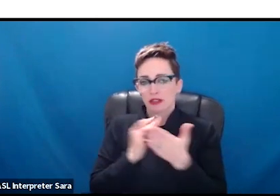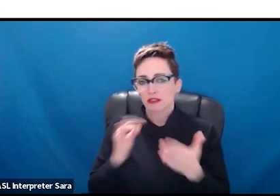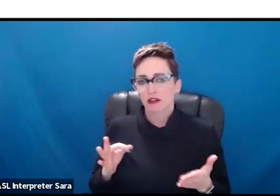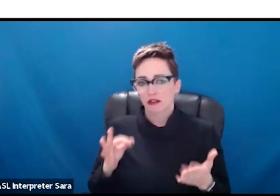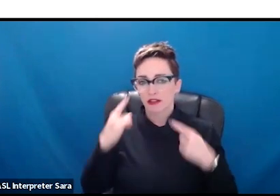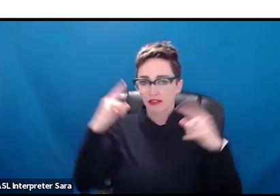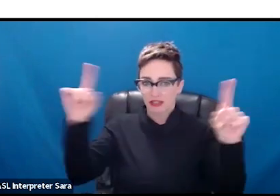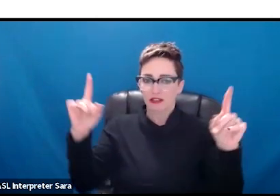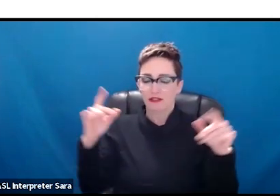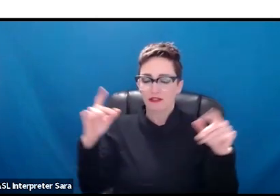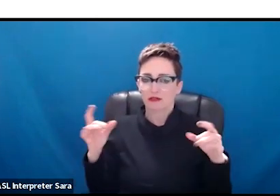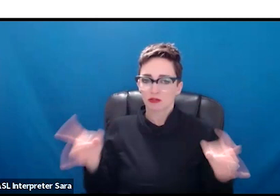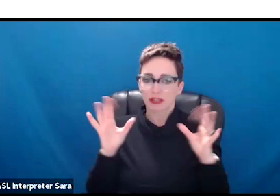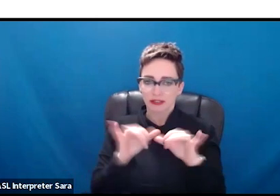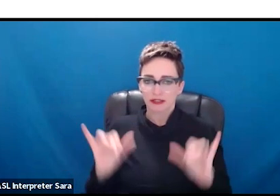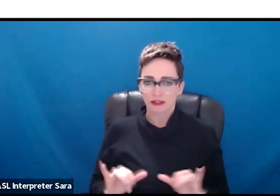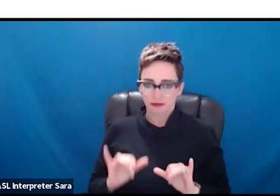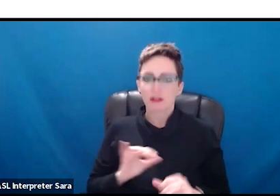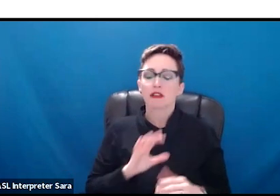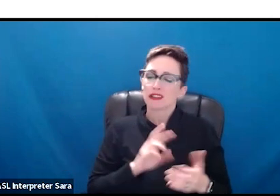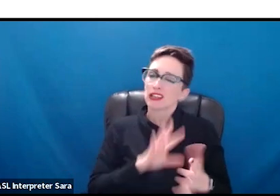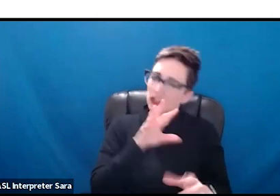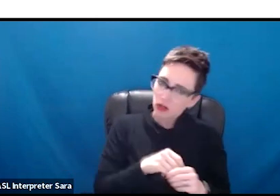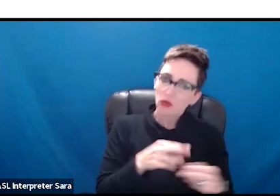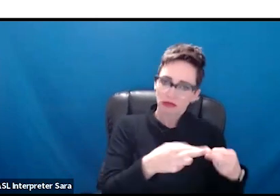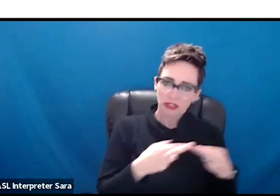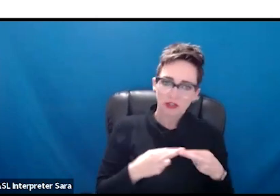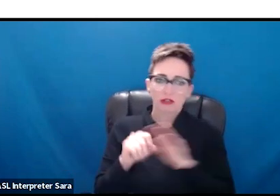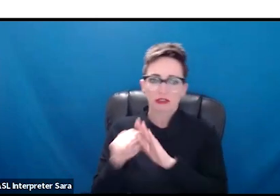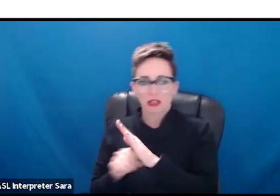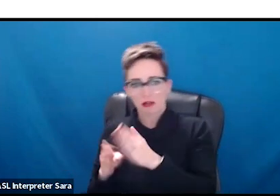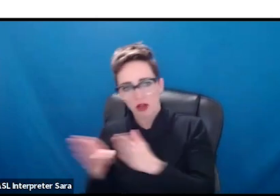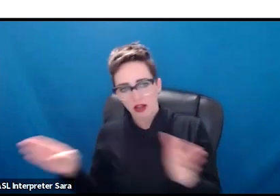include regional, statewide, cross crisis call centers